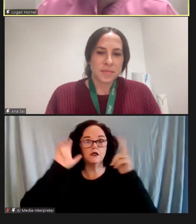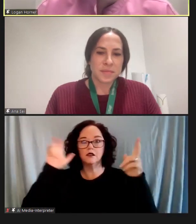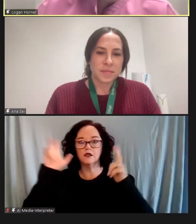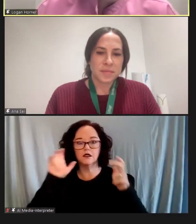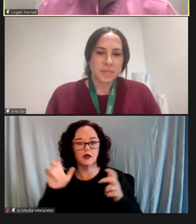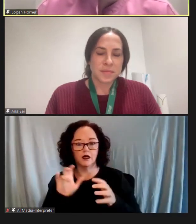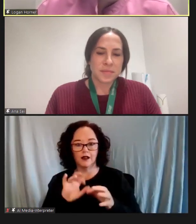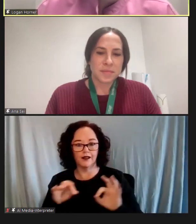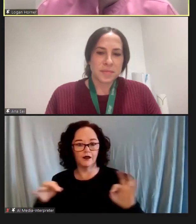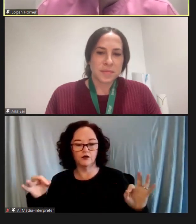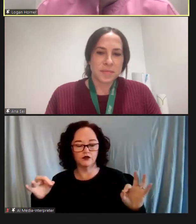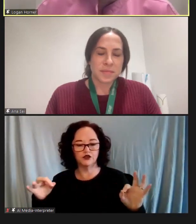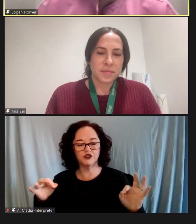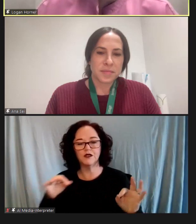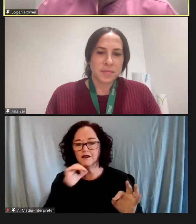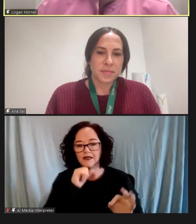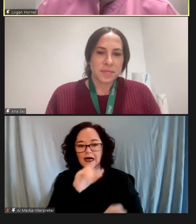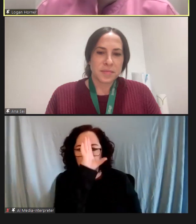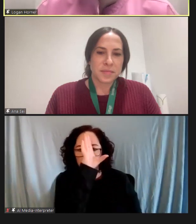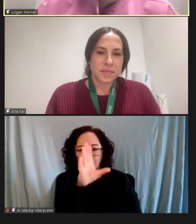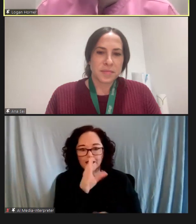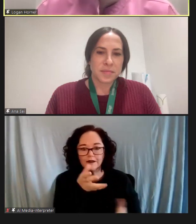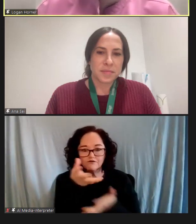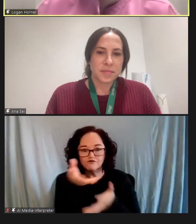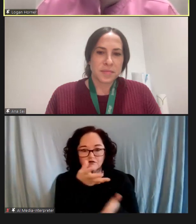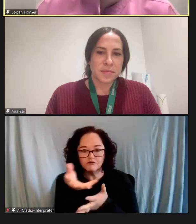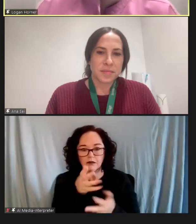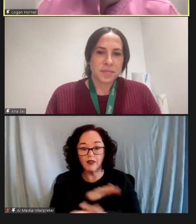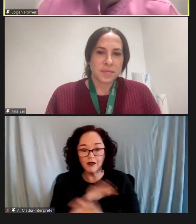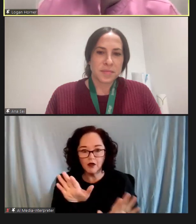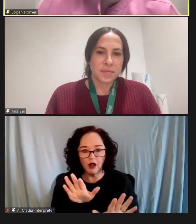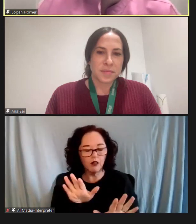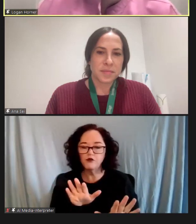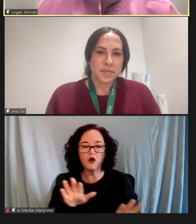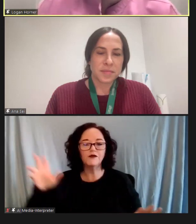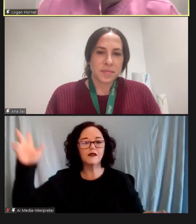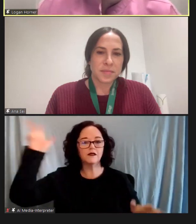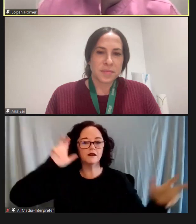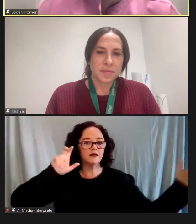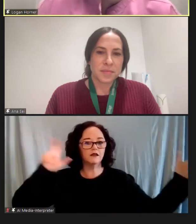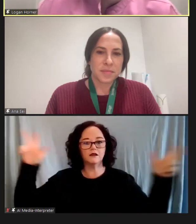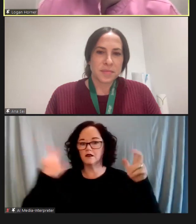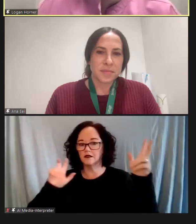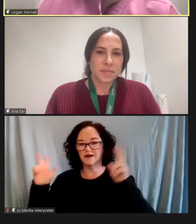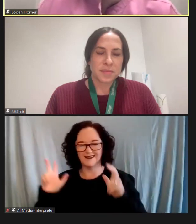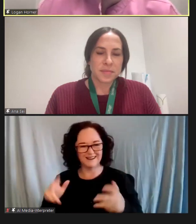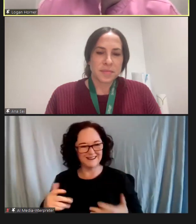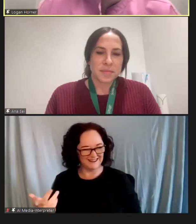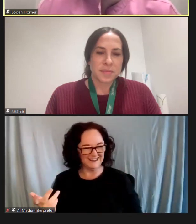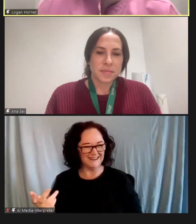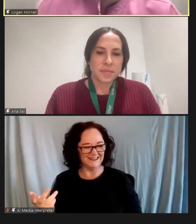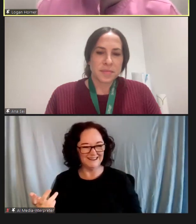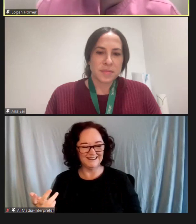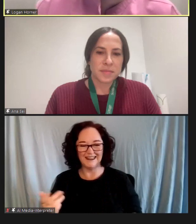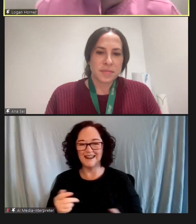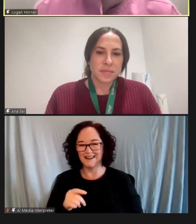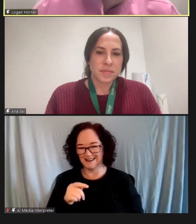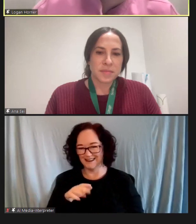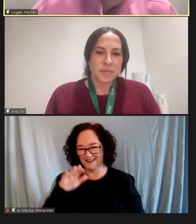and forth they need to be able to overhear it so this little guy he's very